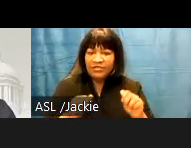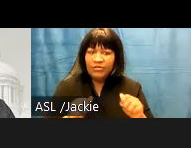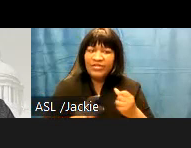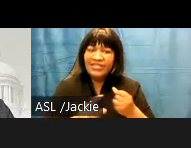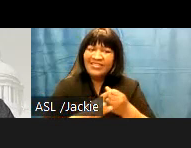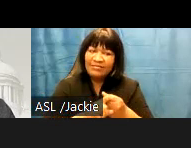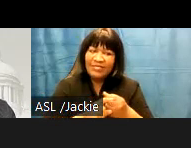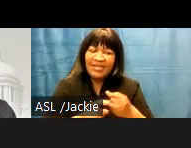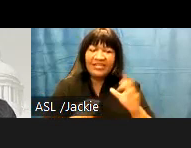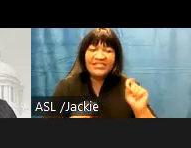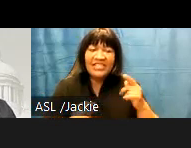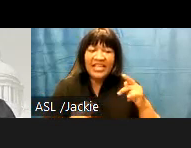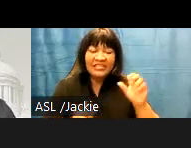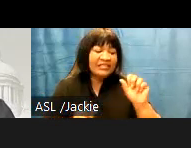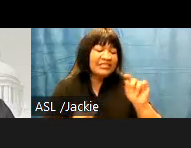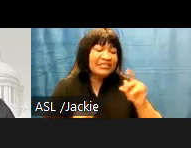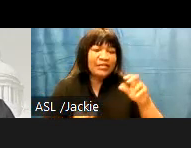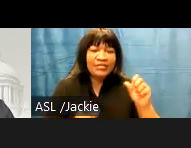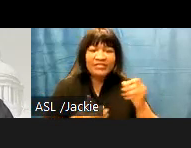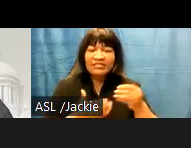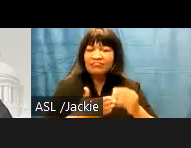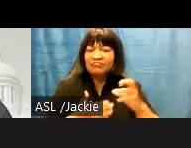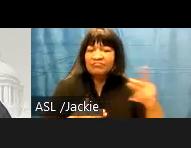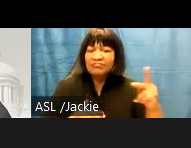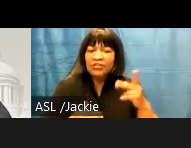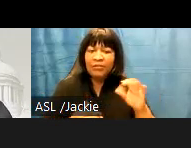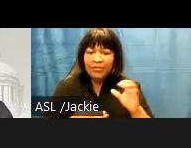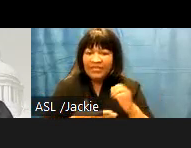of stipends and reimbursements on public assistance eligibility and benefit amounts.